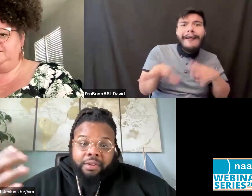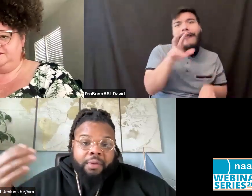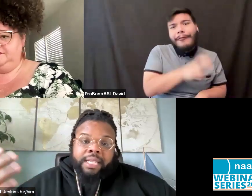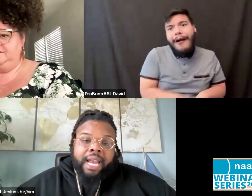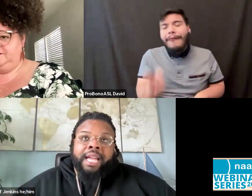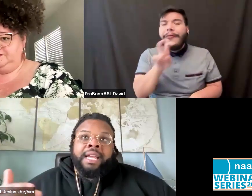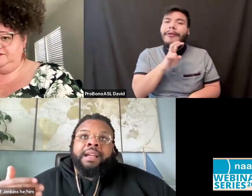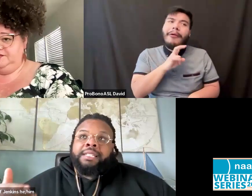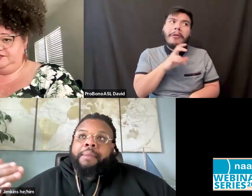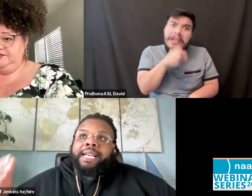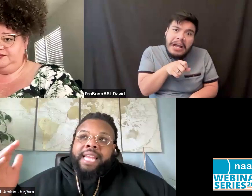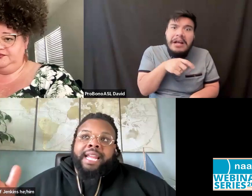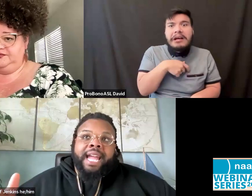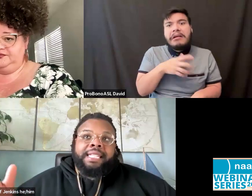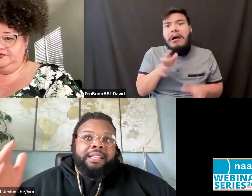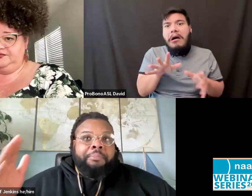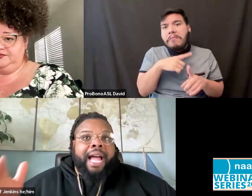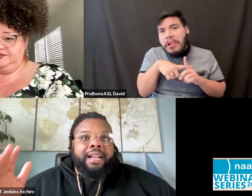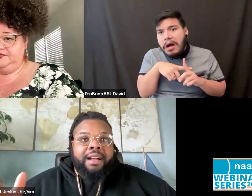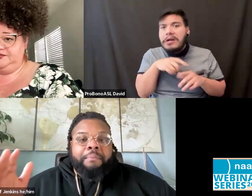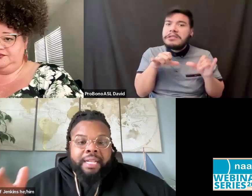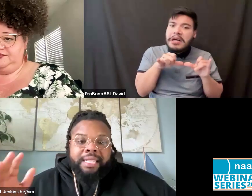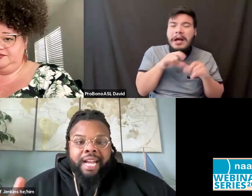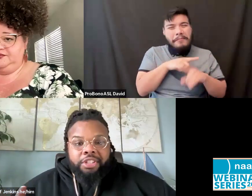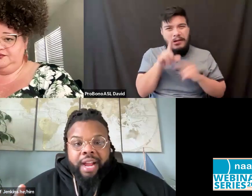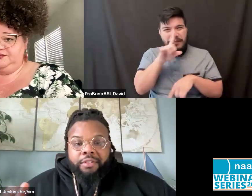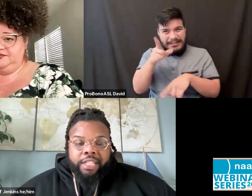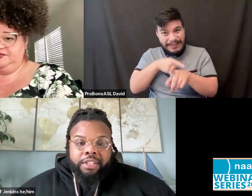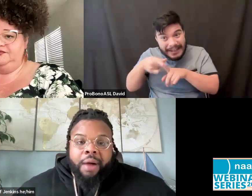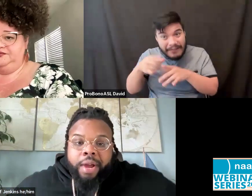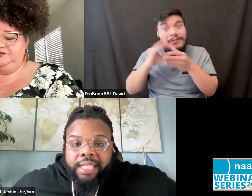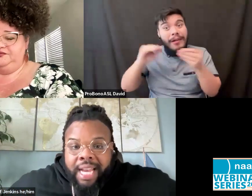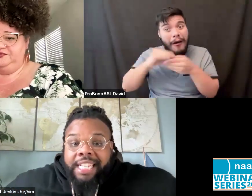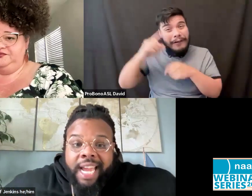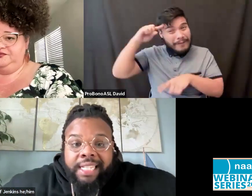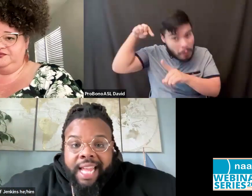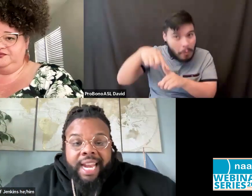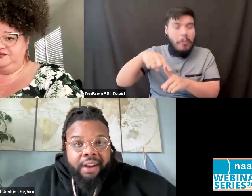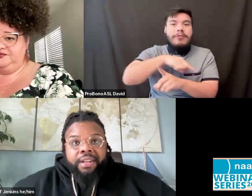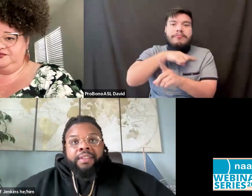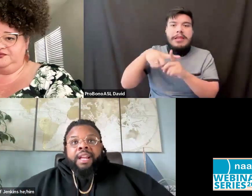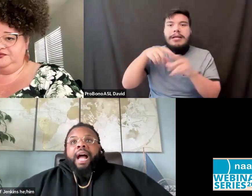So it wasn't like somebody dedicated to the plight of plus size travel. So I wanted to like, change that narrative.